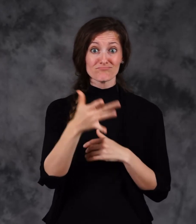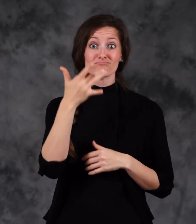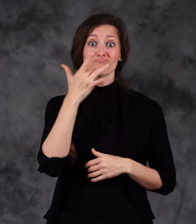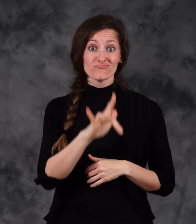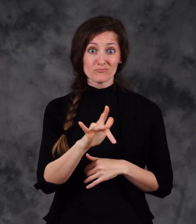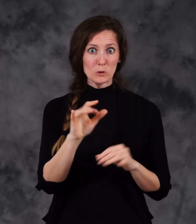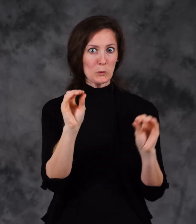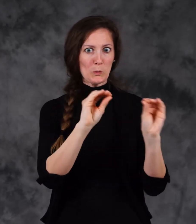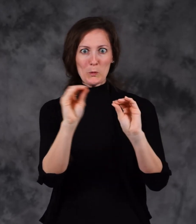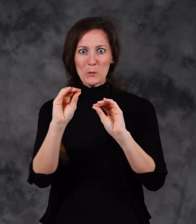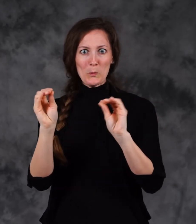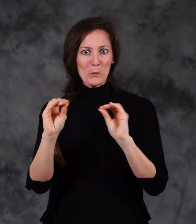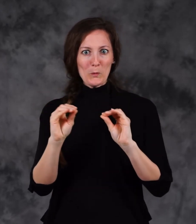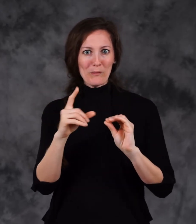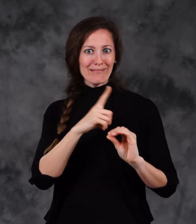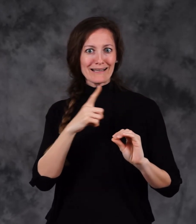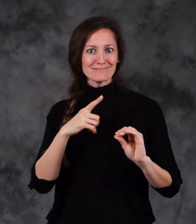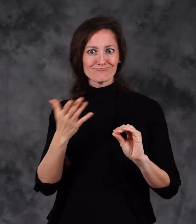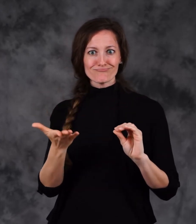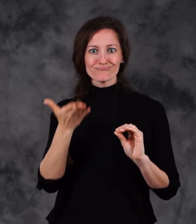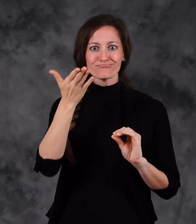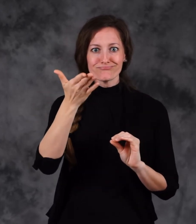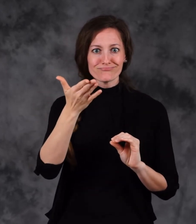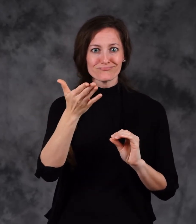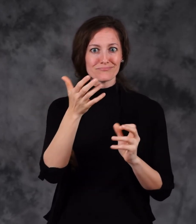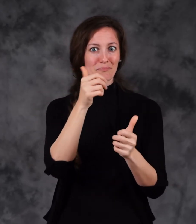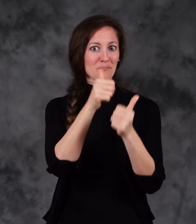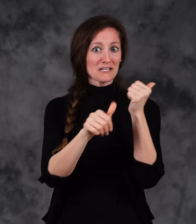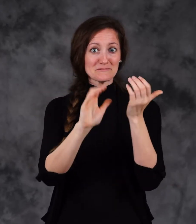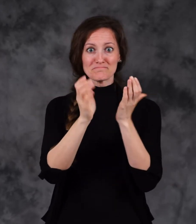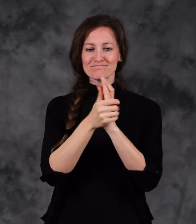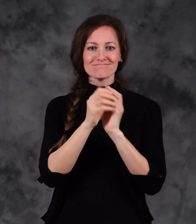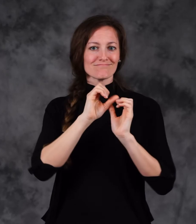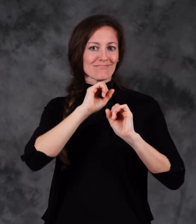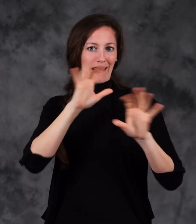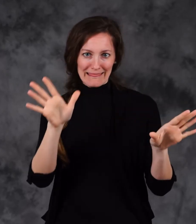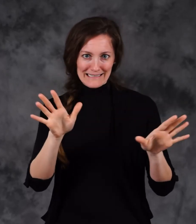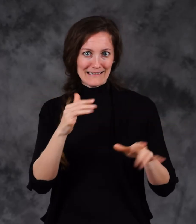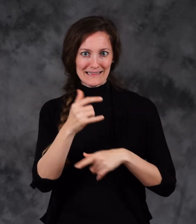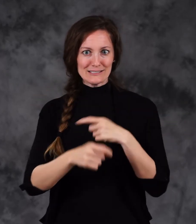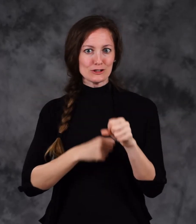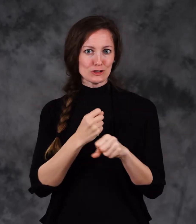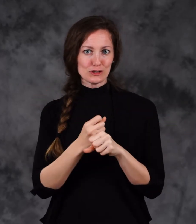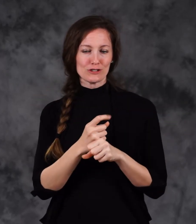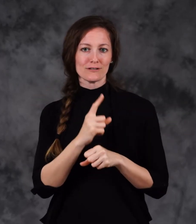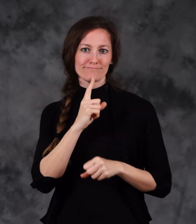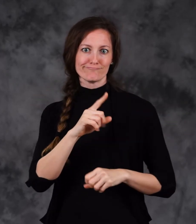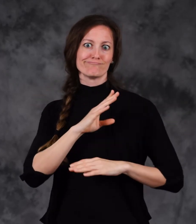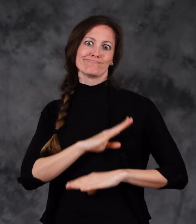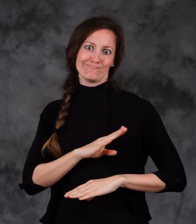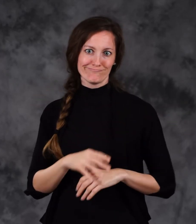Luckily, none of the legislators offered this bill or amendment this year.